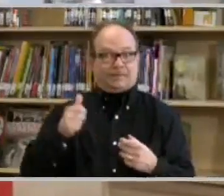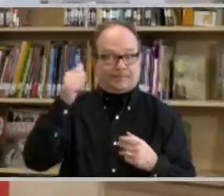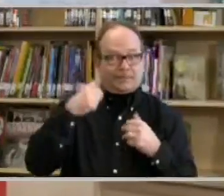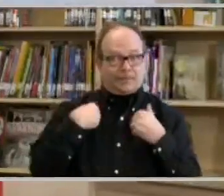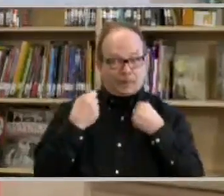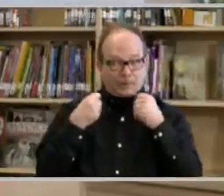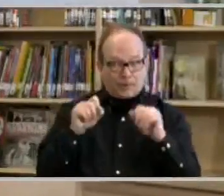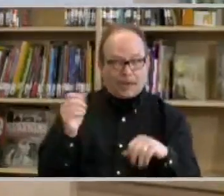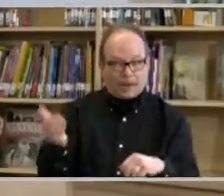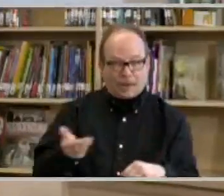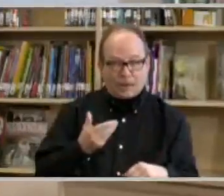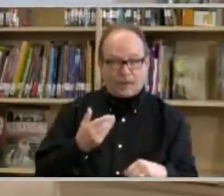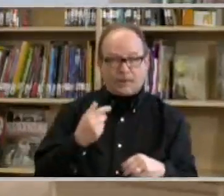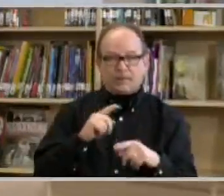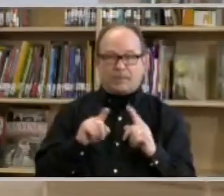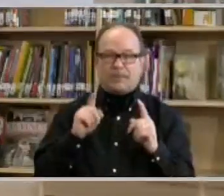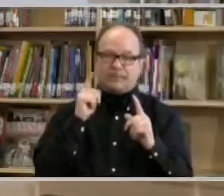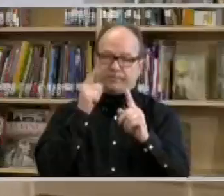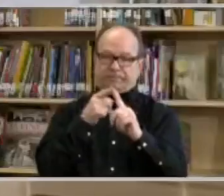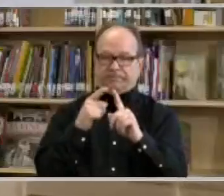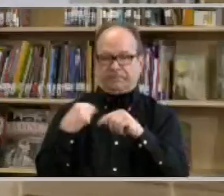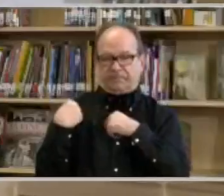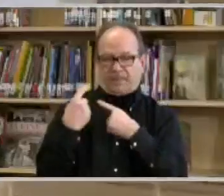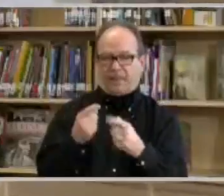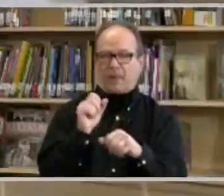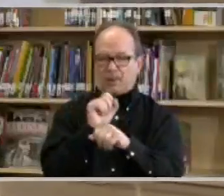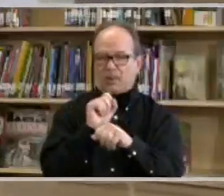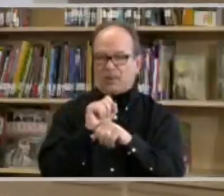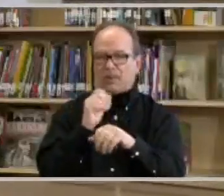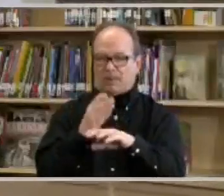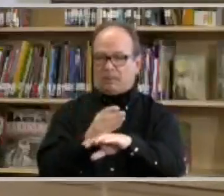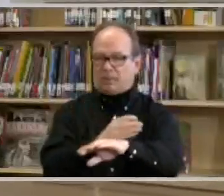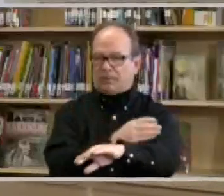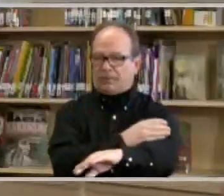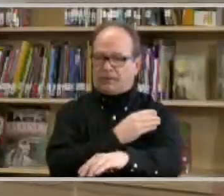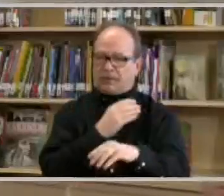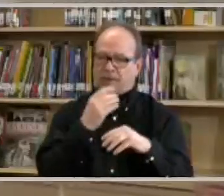HIRE. BUT I JUST CUT TO THE CHASE.